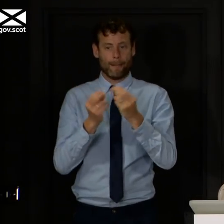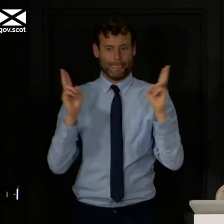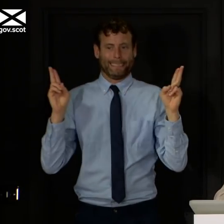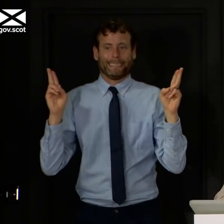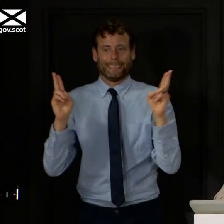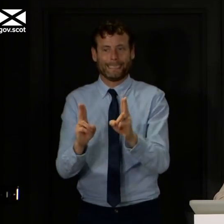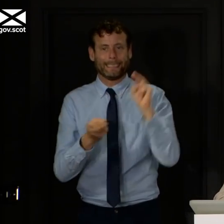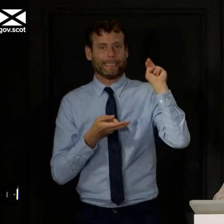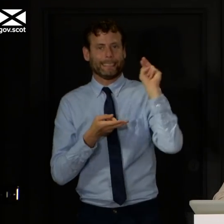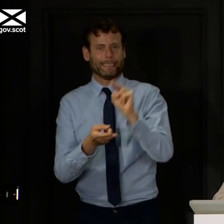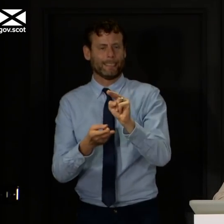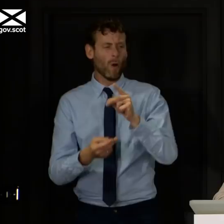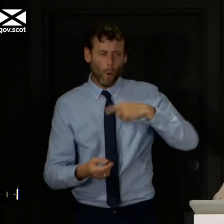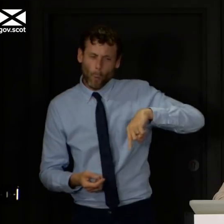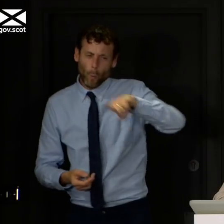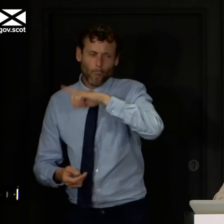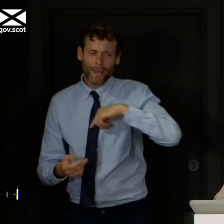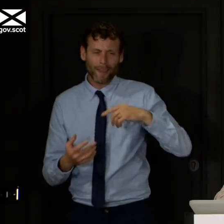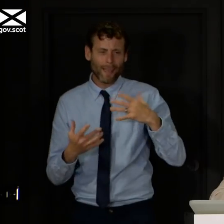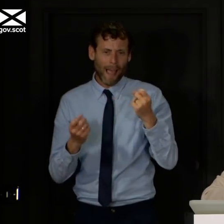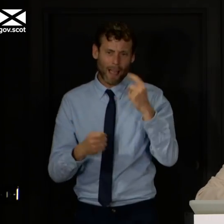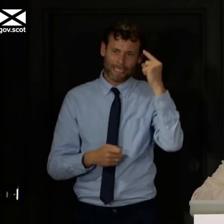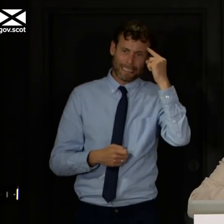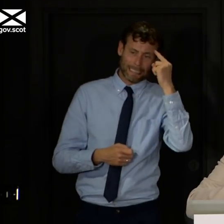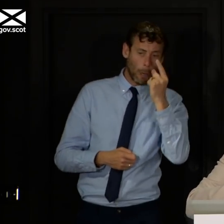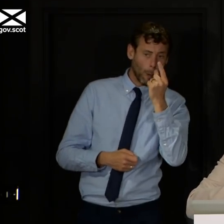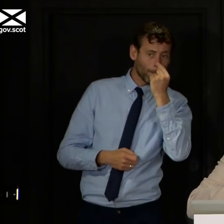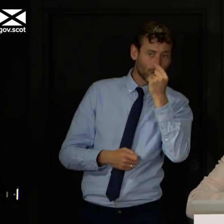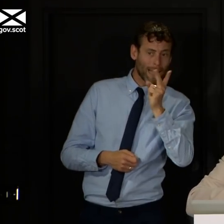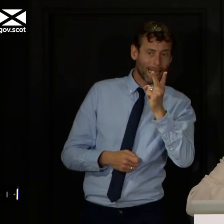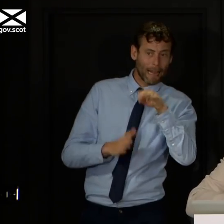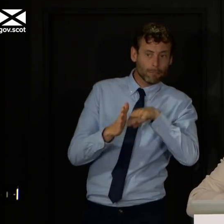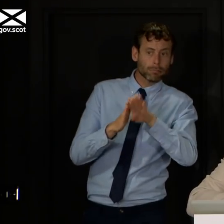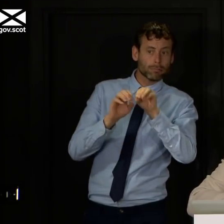prospect of a second wave of this virus, that we should take some assurance from the fact